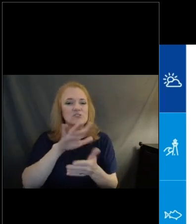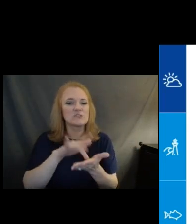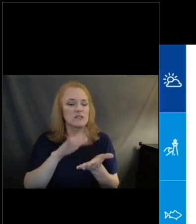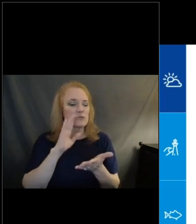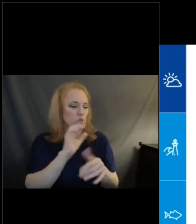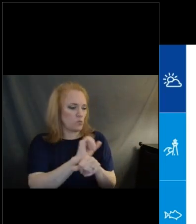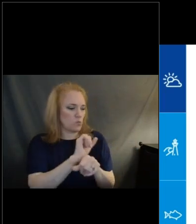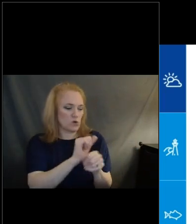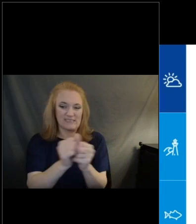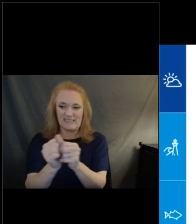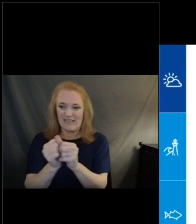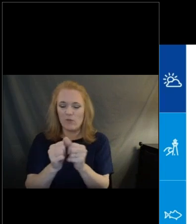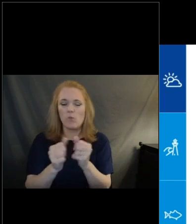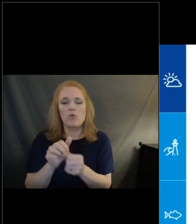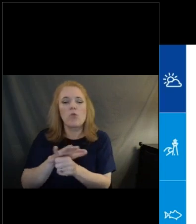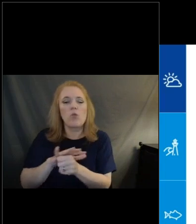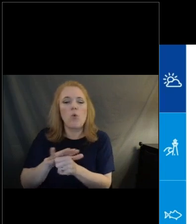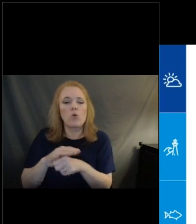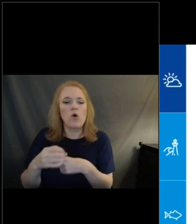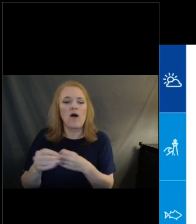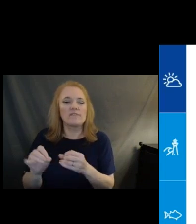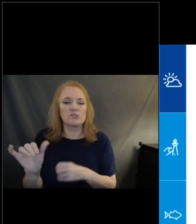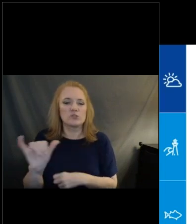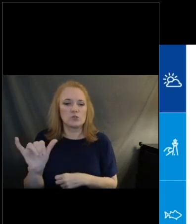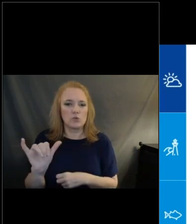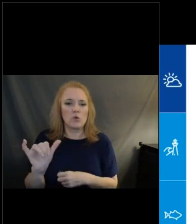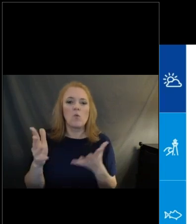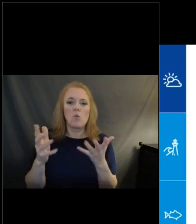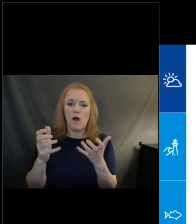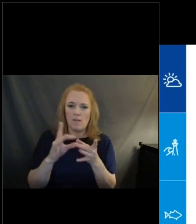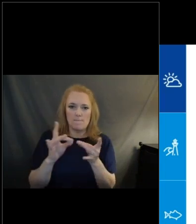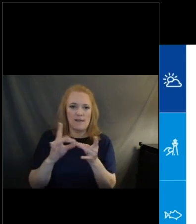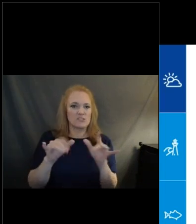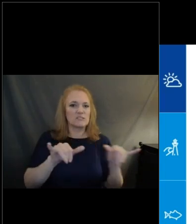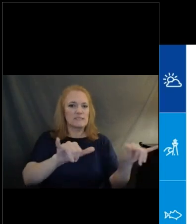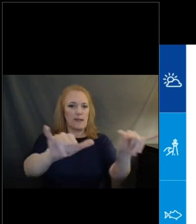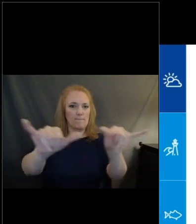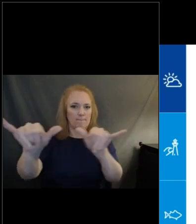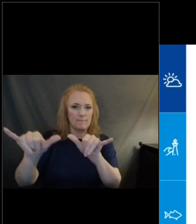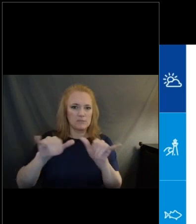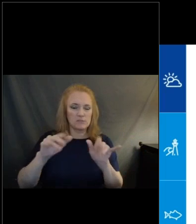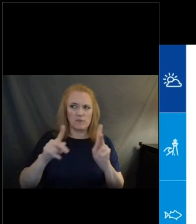forecast offices to try to get out a consistent message, get people to be aware that heat is